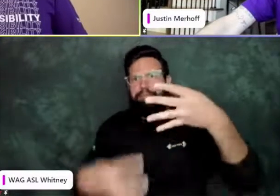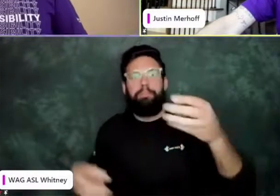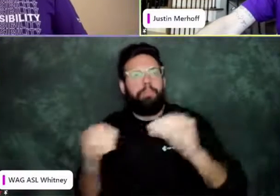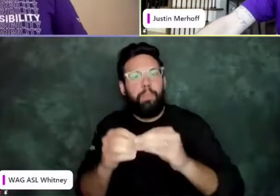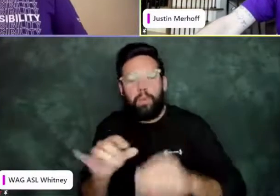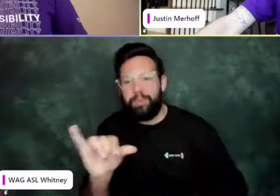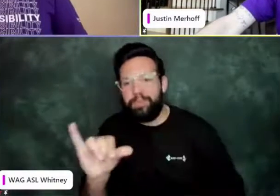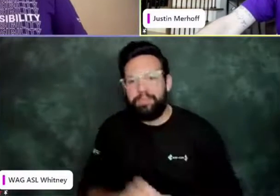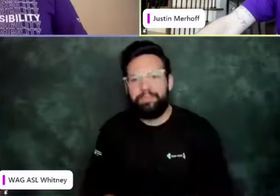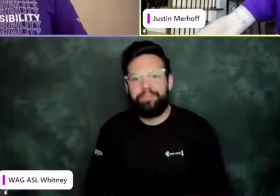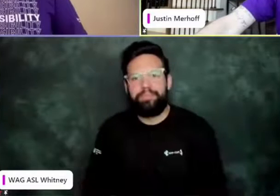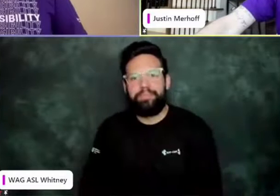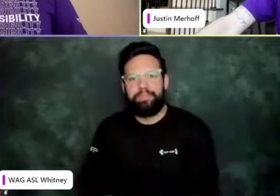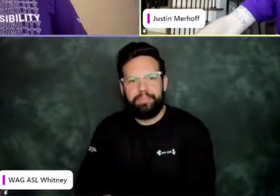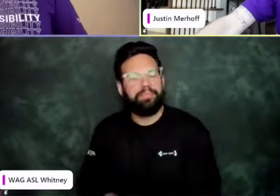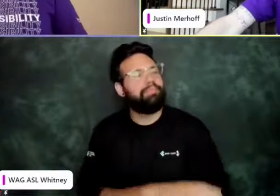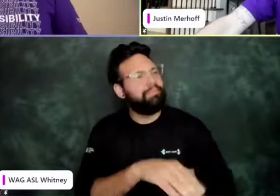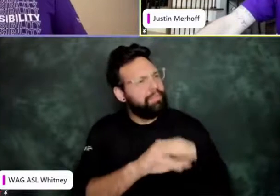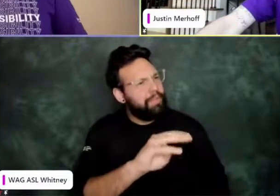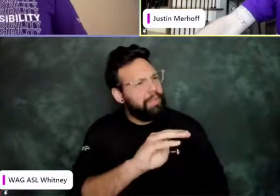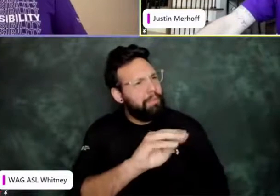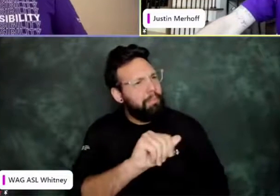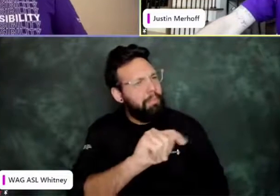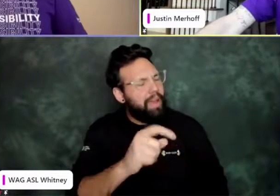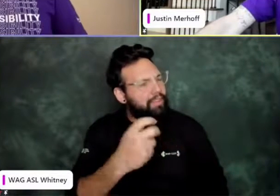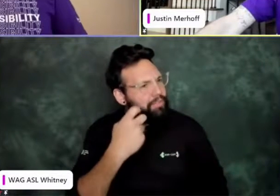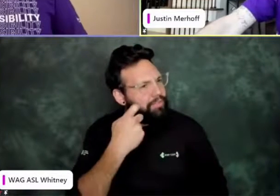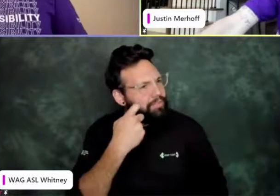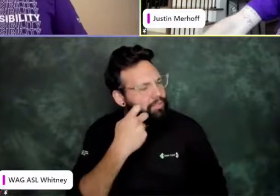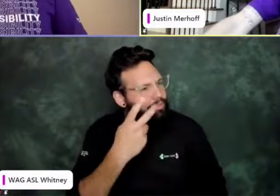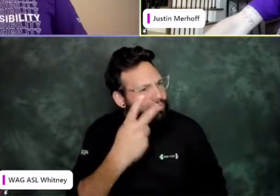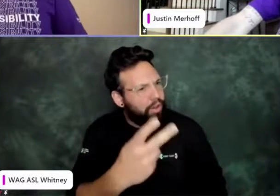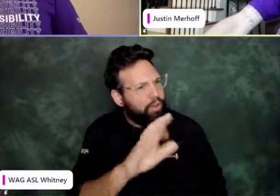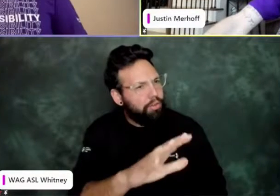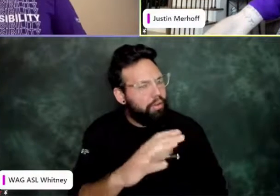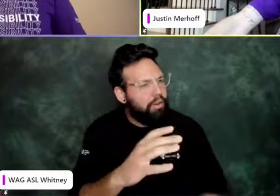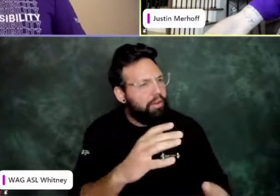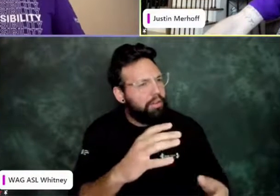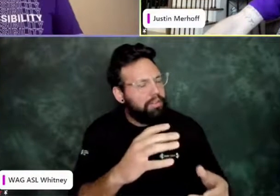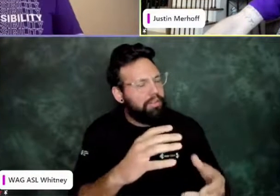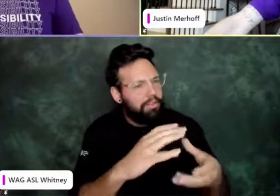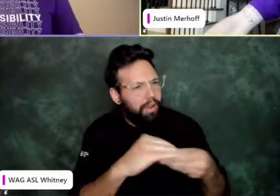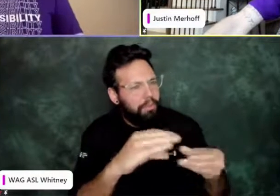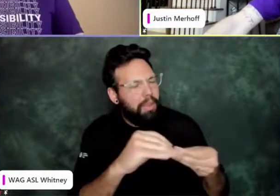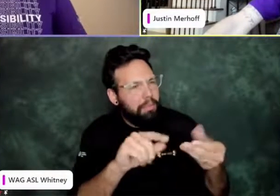Matthew, I just saw your comment in the chat. I am looking for your question right now. I thought it was answered.